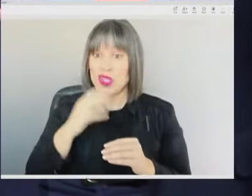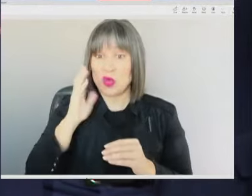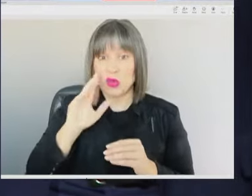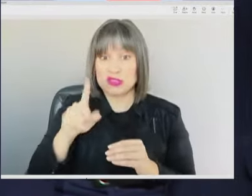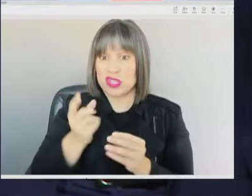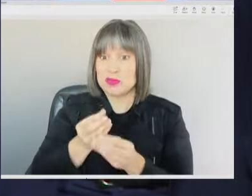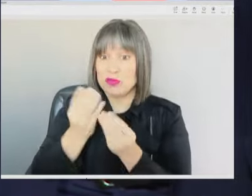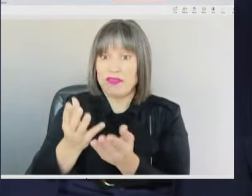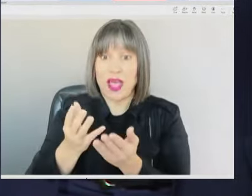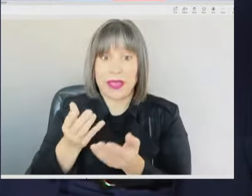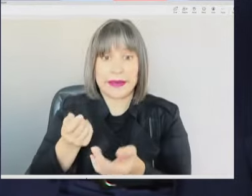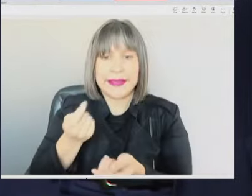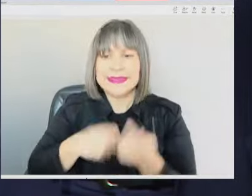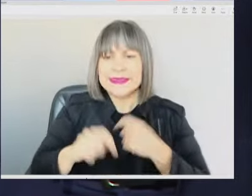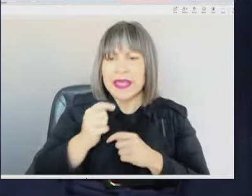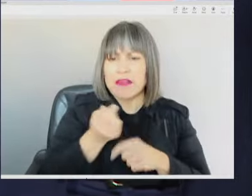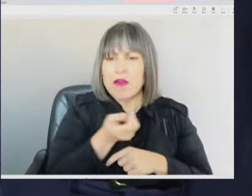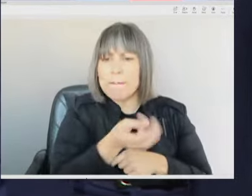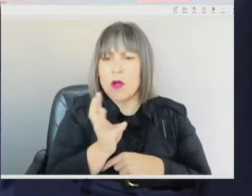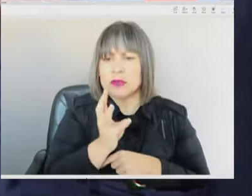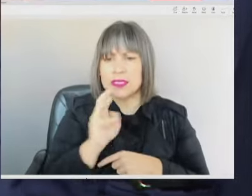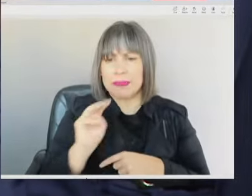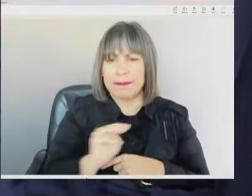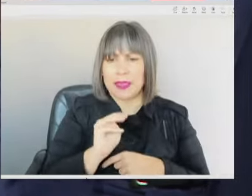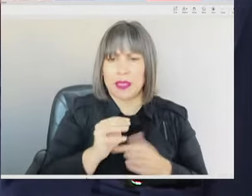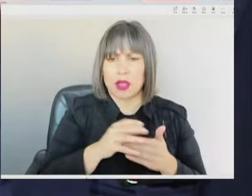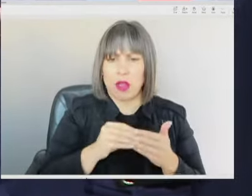you know, multi-million dollars, we are going to provide it for no cost for our